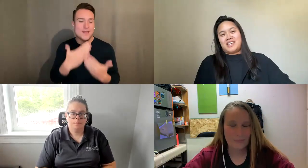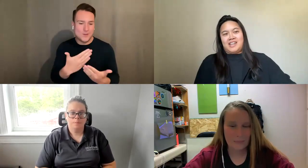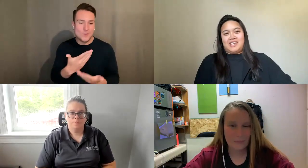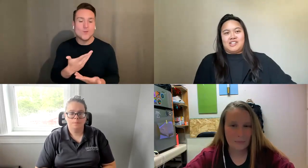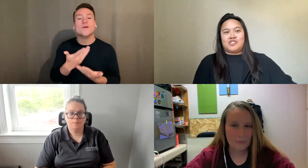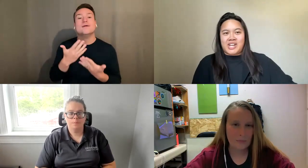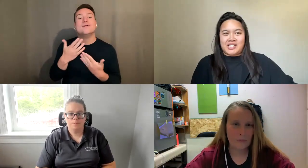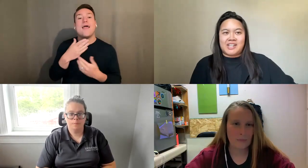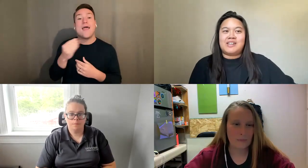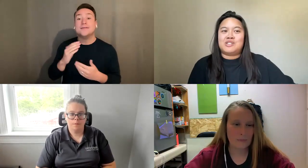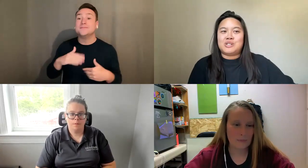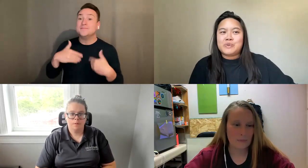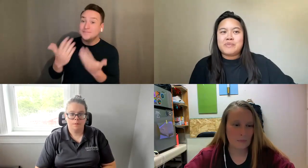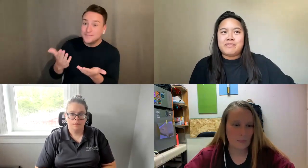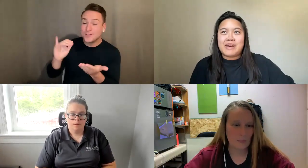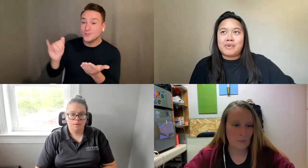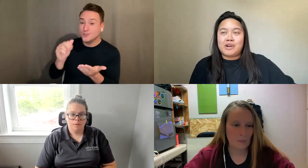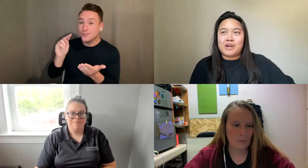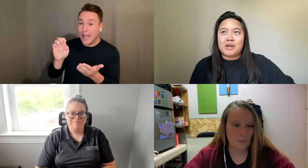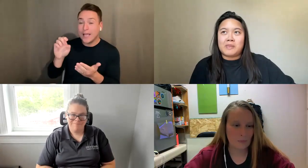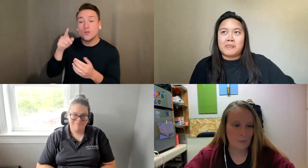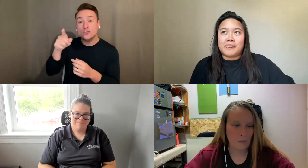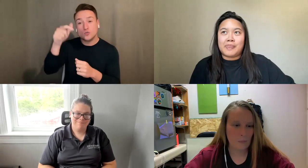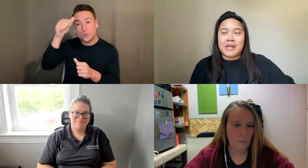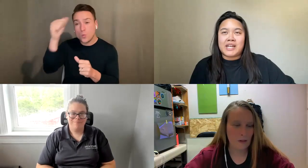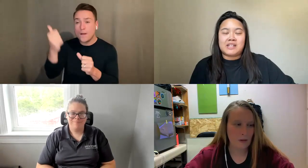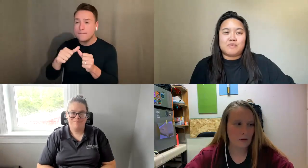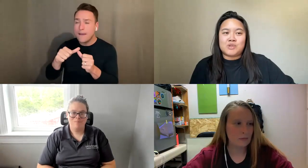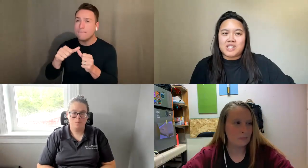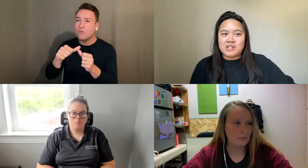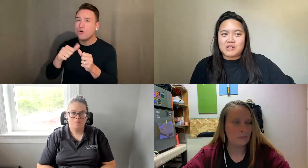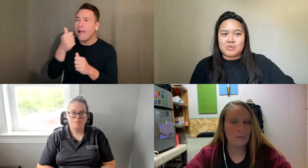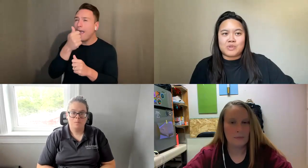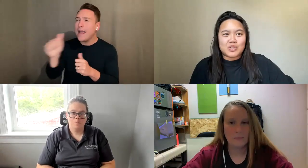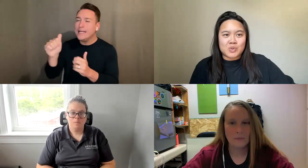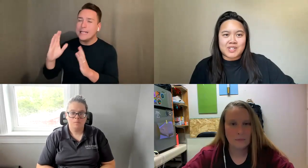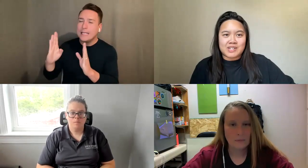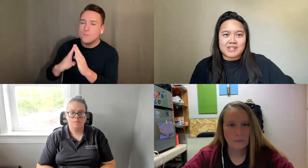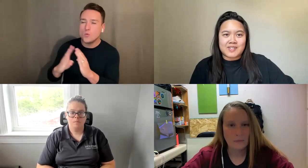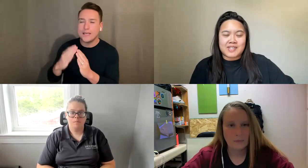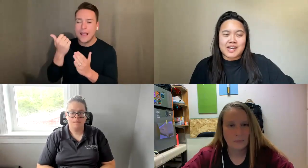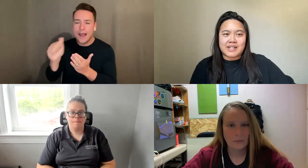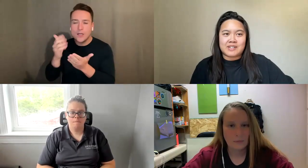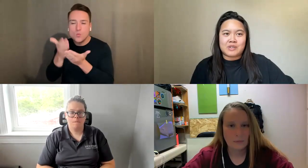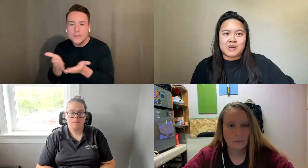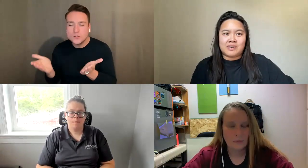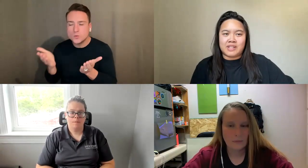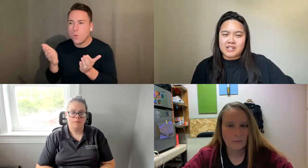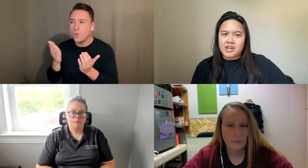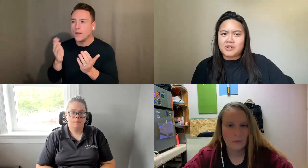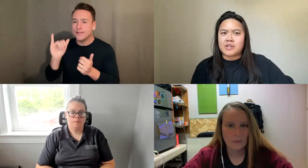And, Jane, do you remember any communities or resources that you kind of leaned on or